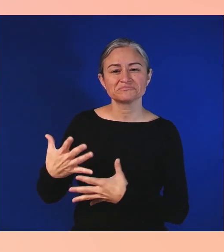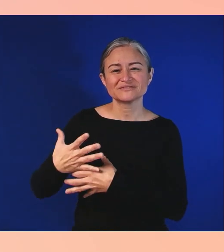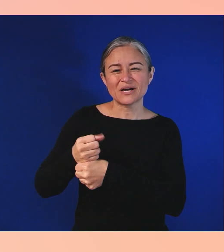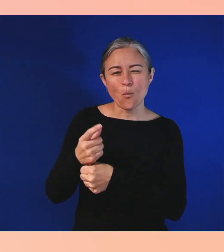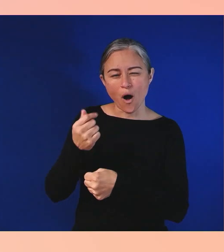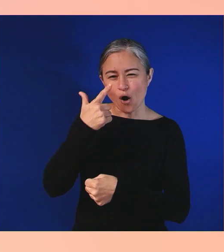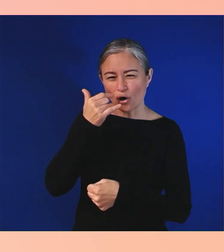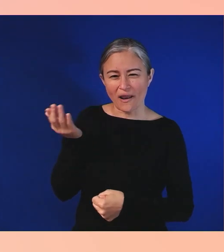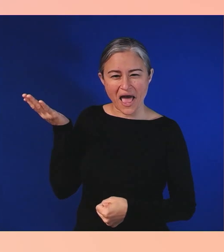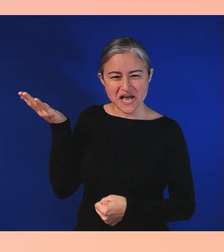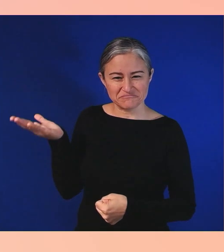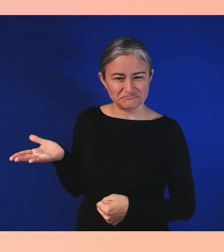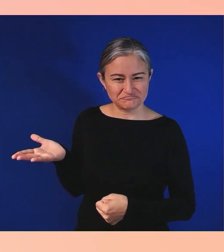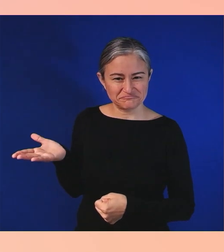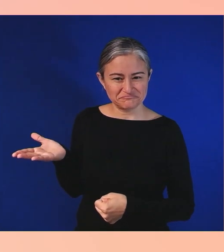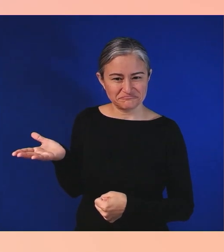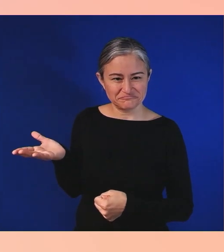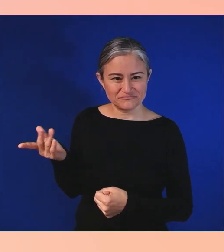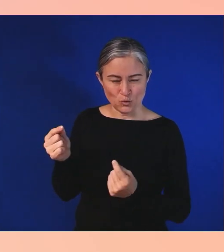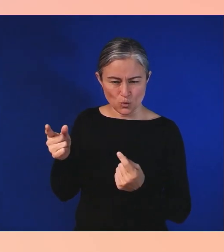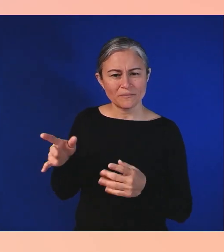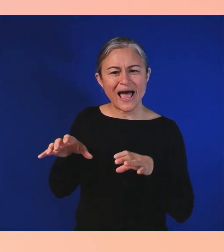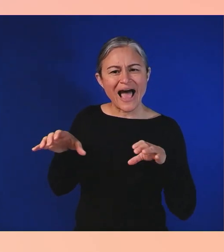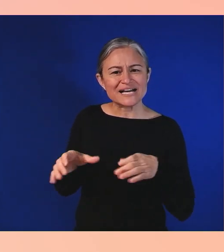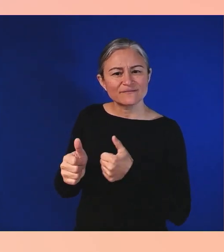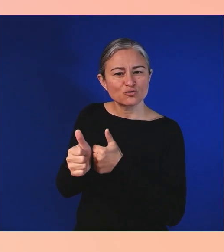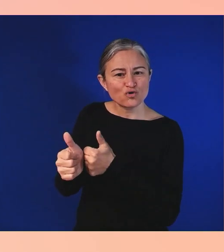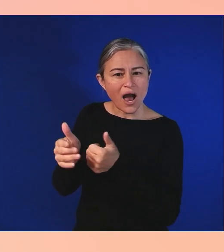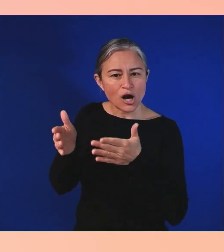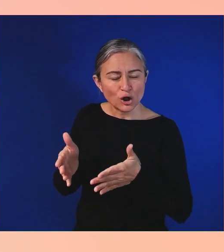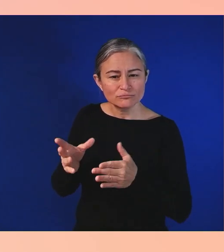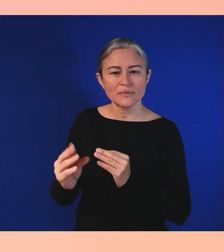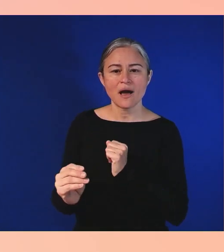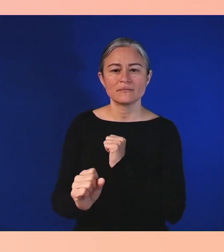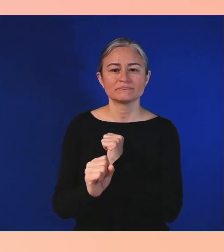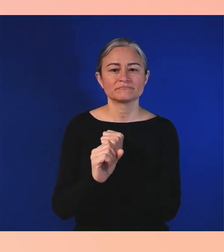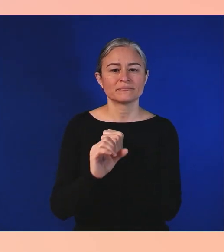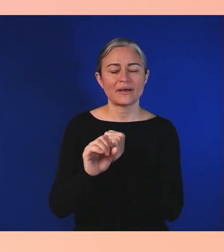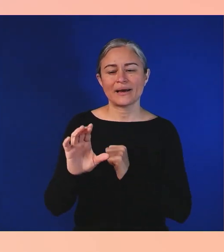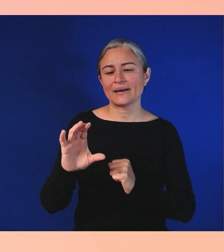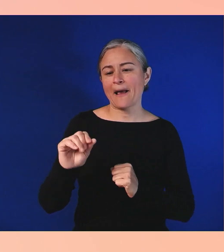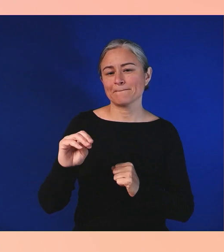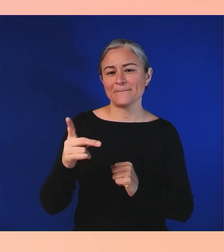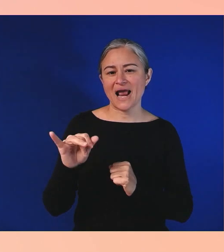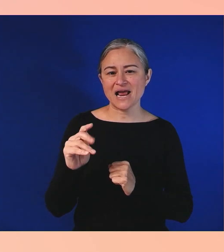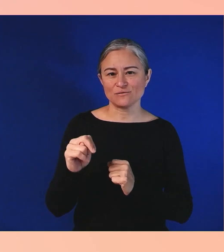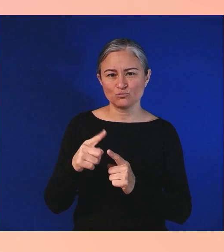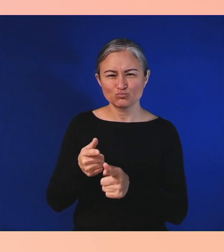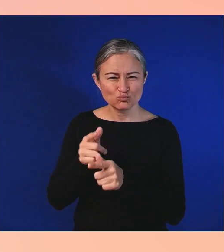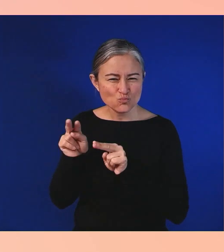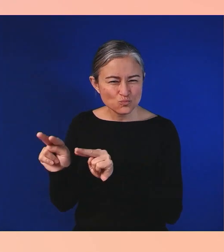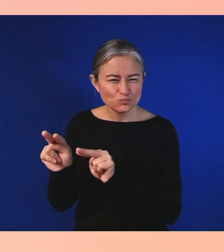Number 3, the admin interface, Number 4, the lead tracker, and Number 5, the reports.